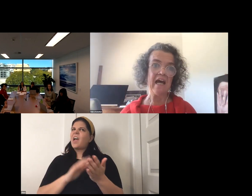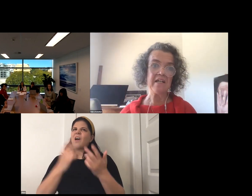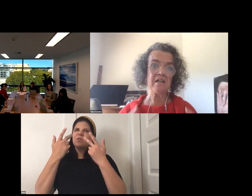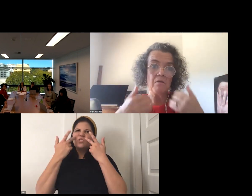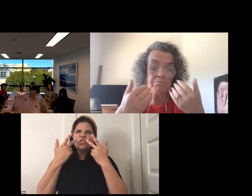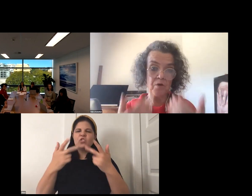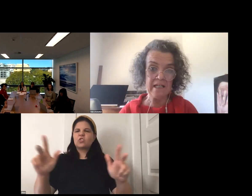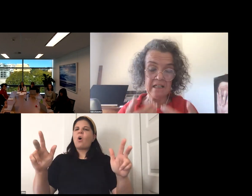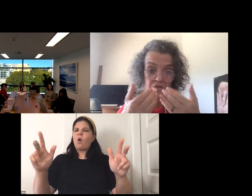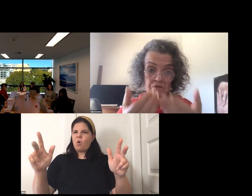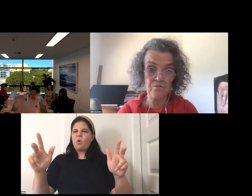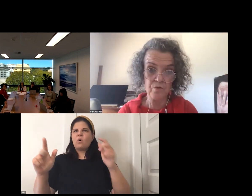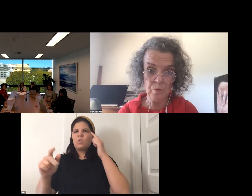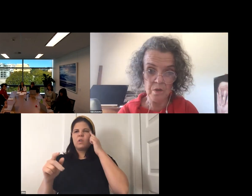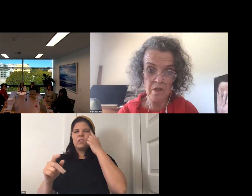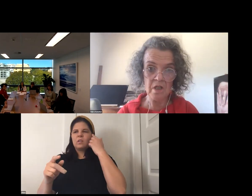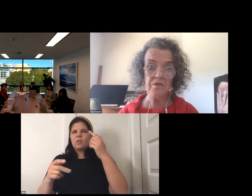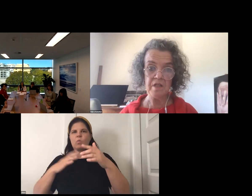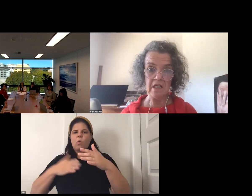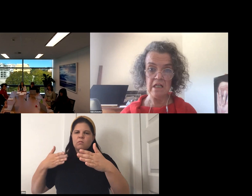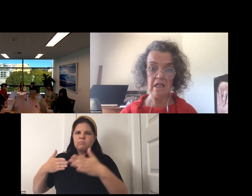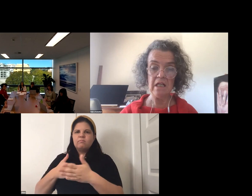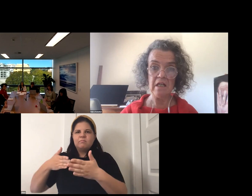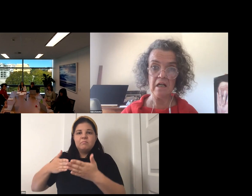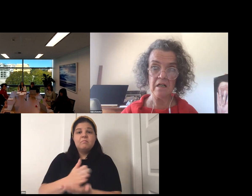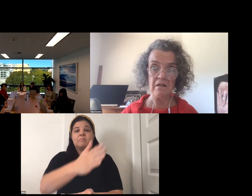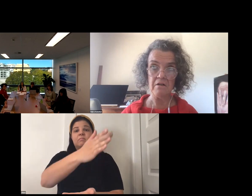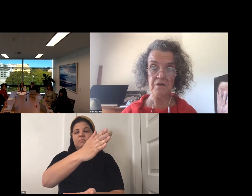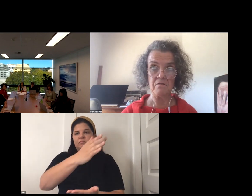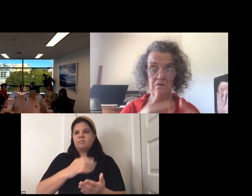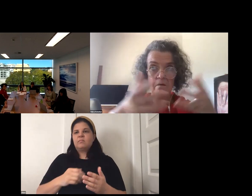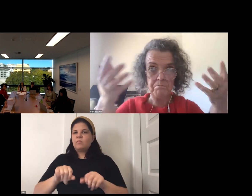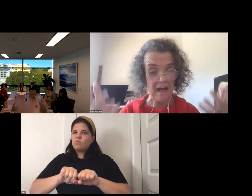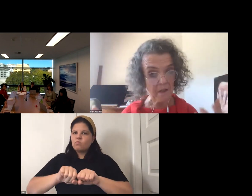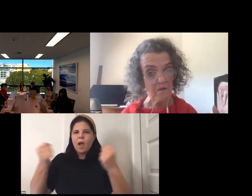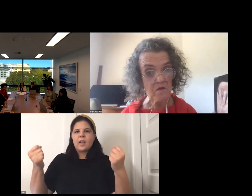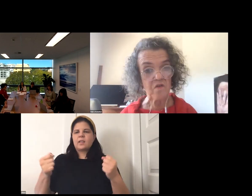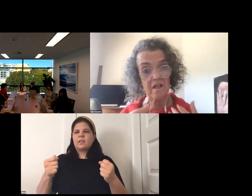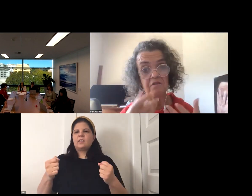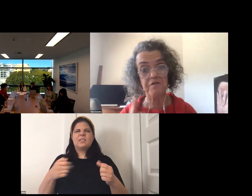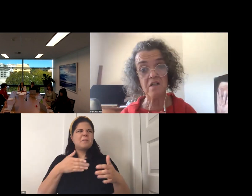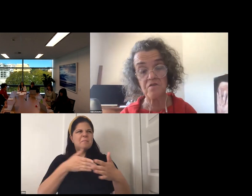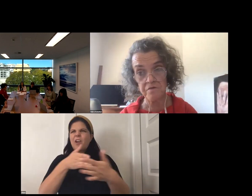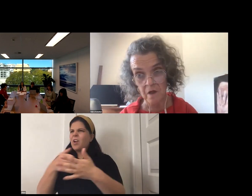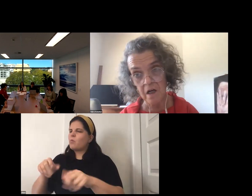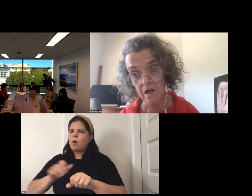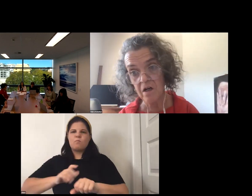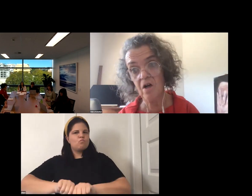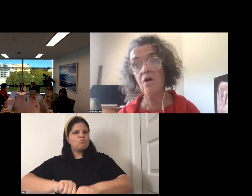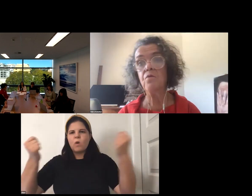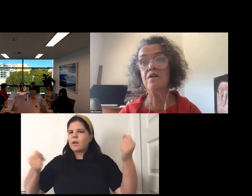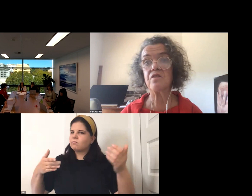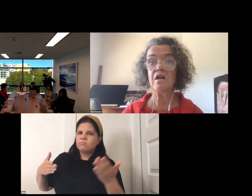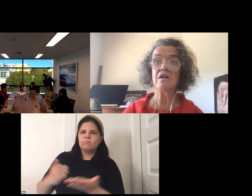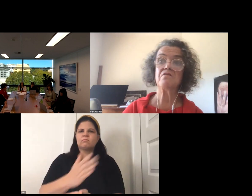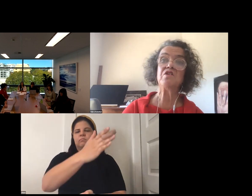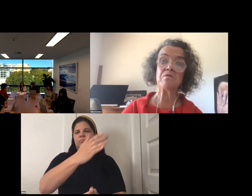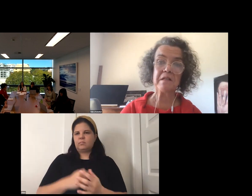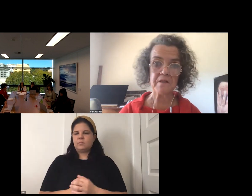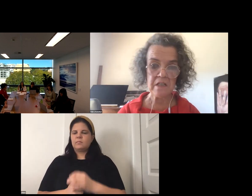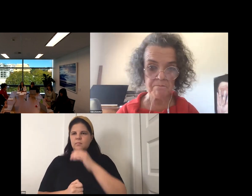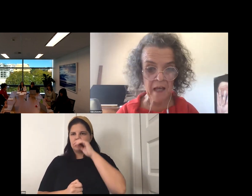that breaking through the barriers that are faced with disability.